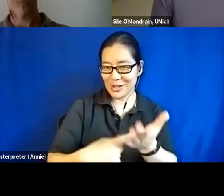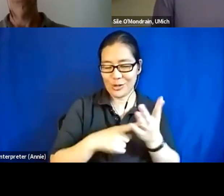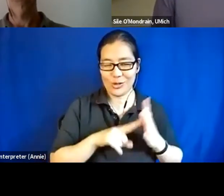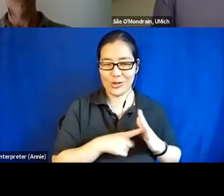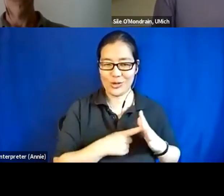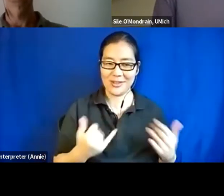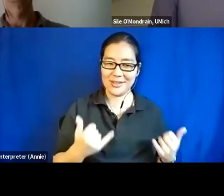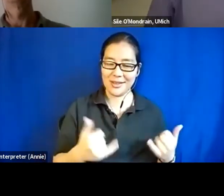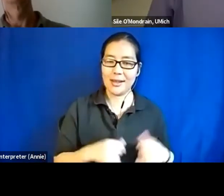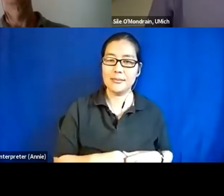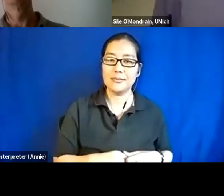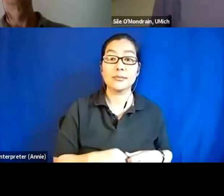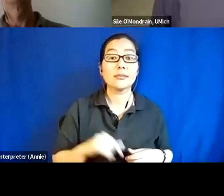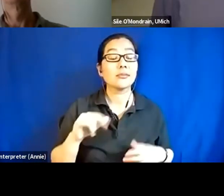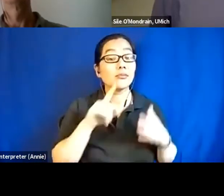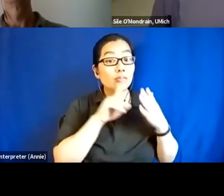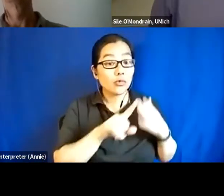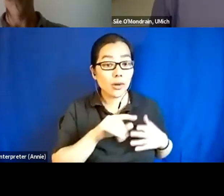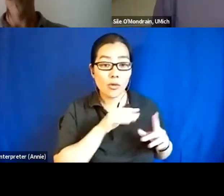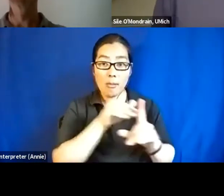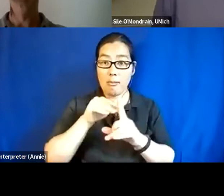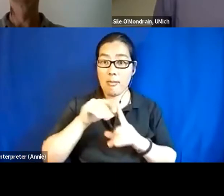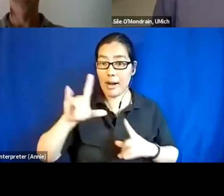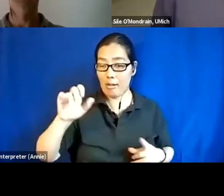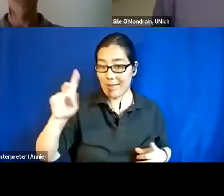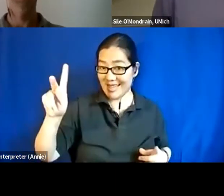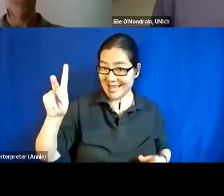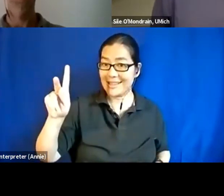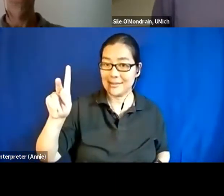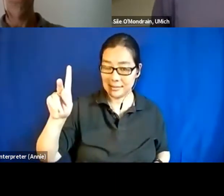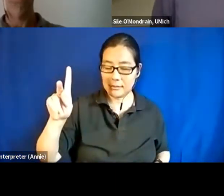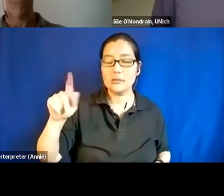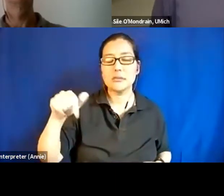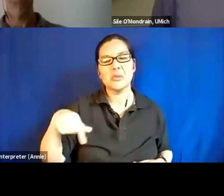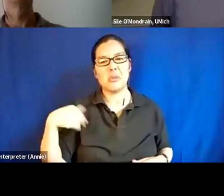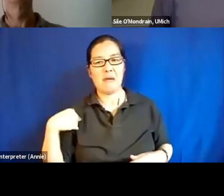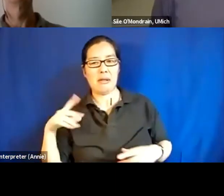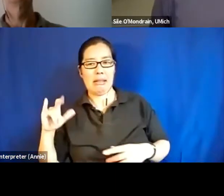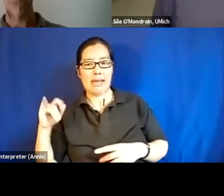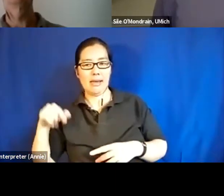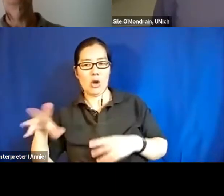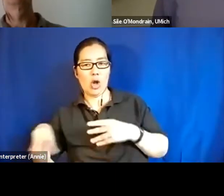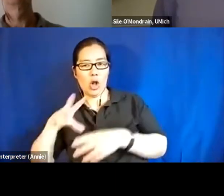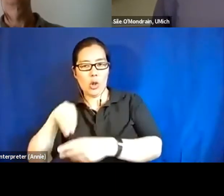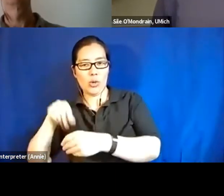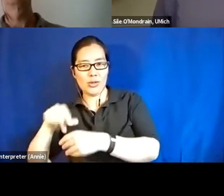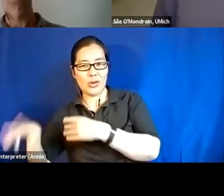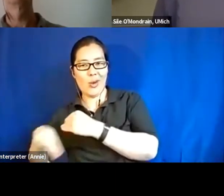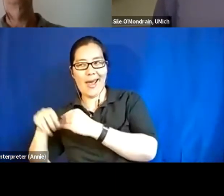the reminder link we sent you can find the link to join that group now. Our